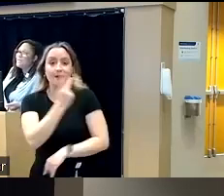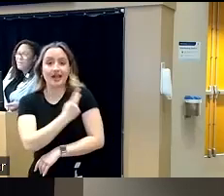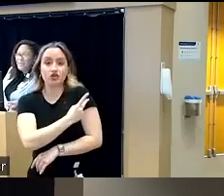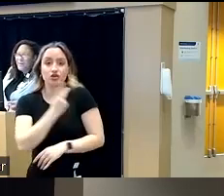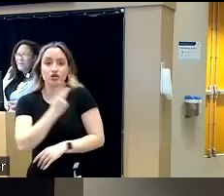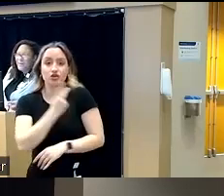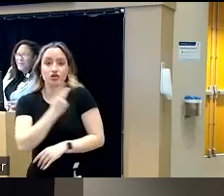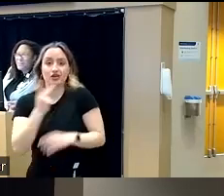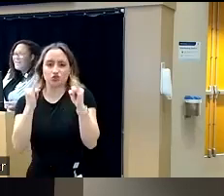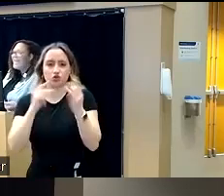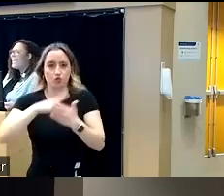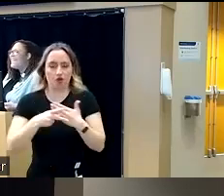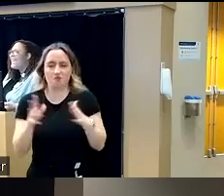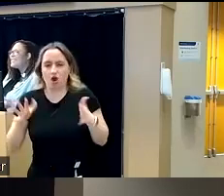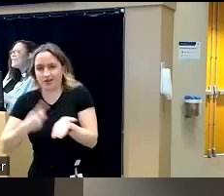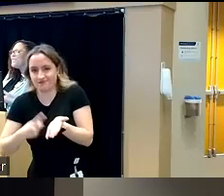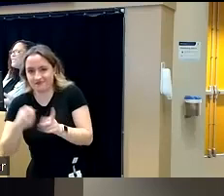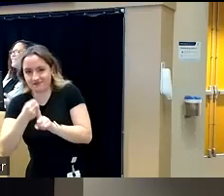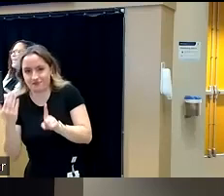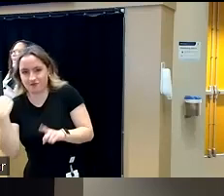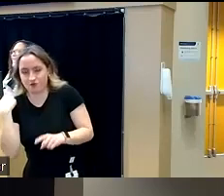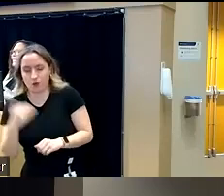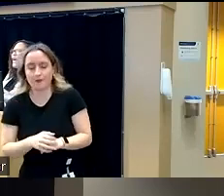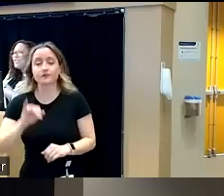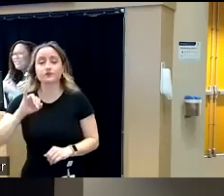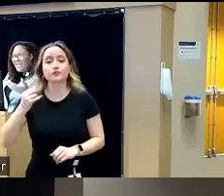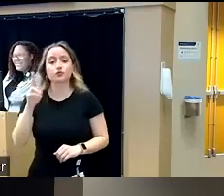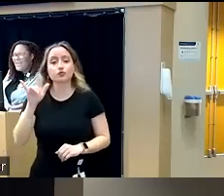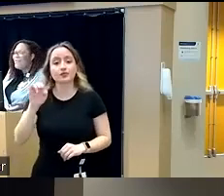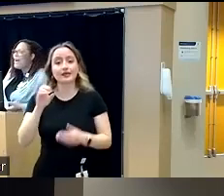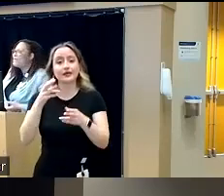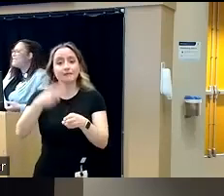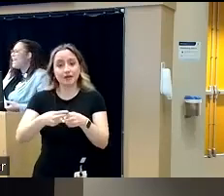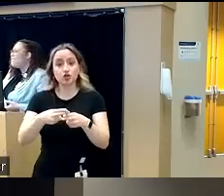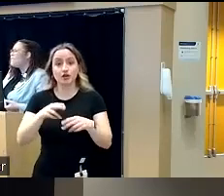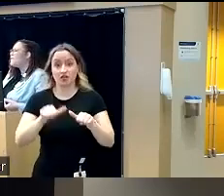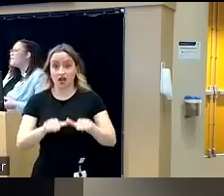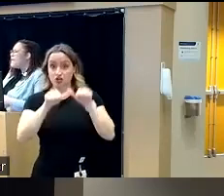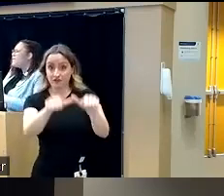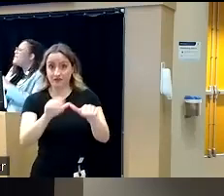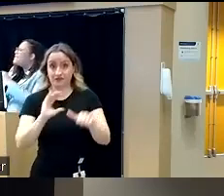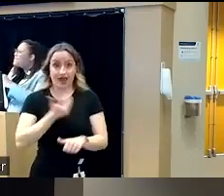already spoken about and as Julie mentioned the longevity of our staff members we didn't